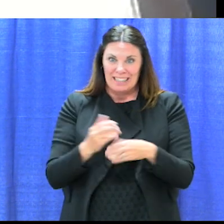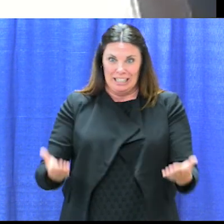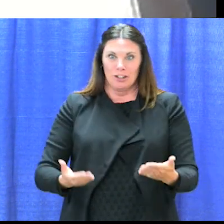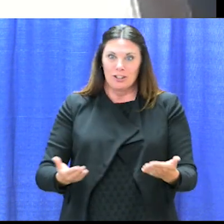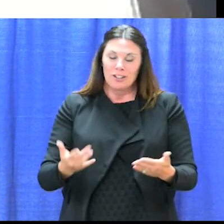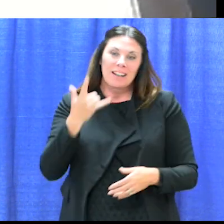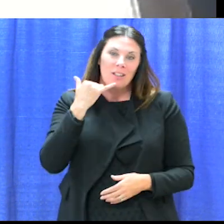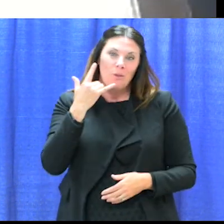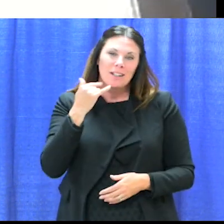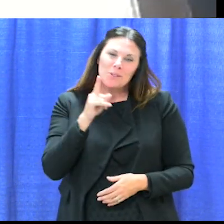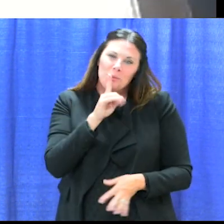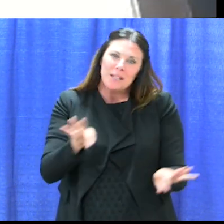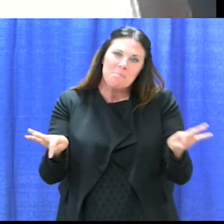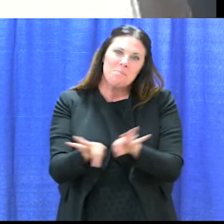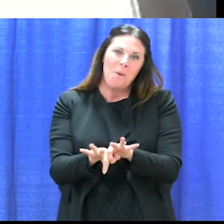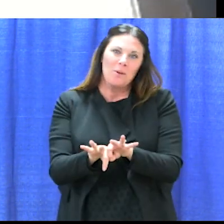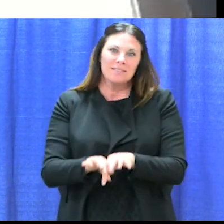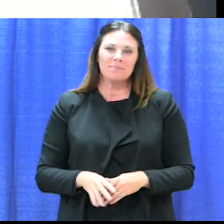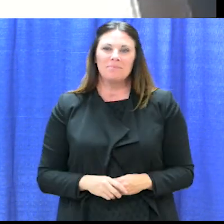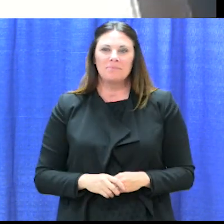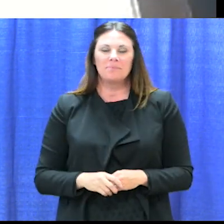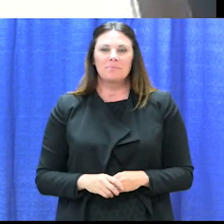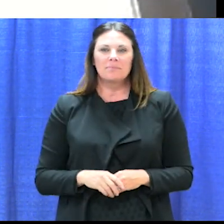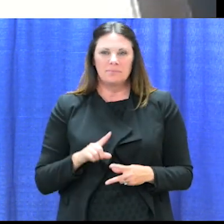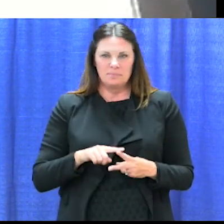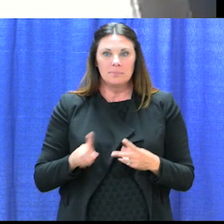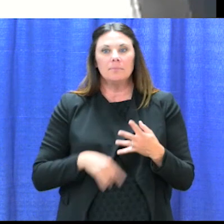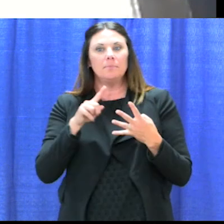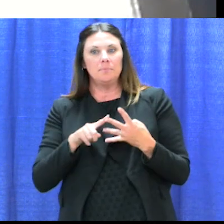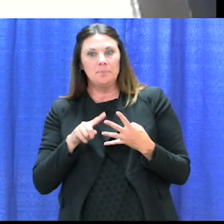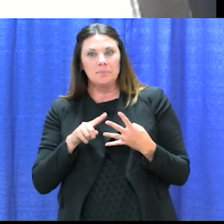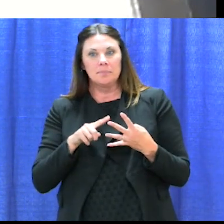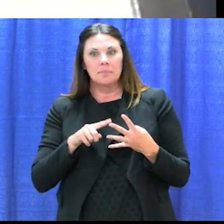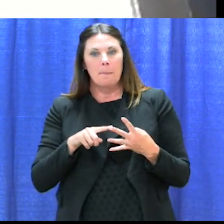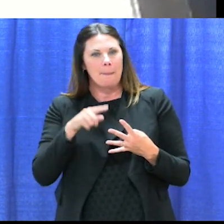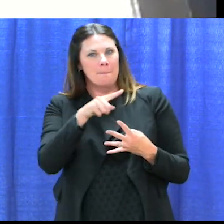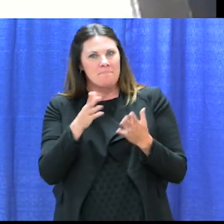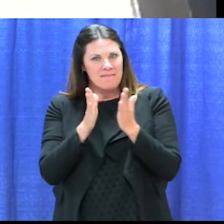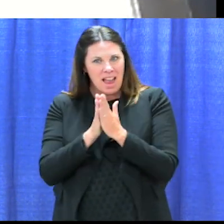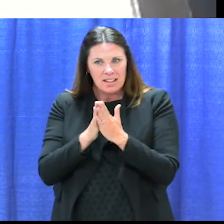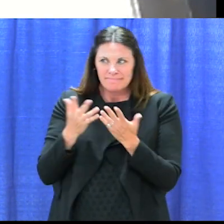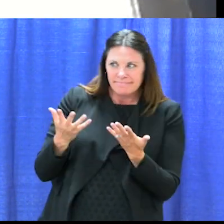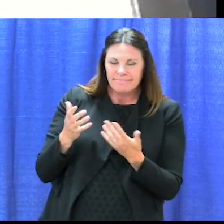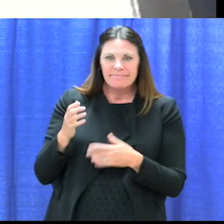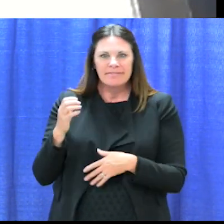The second question that was asked about credit debit cards and Social Security numbers we